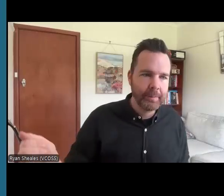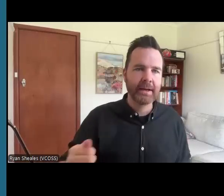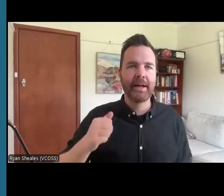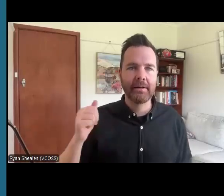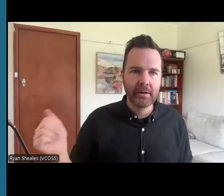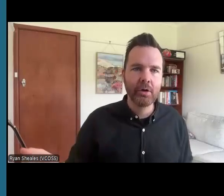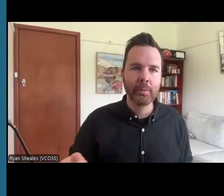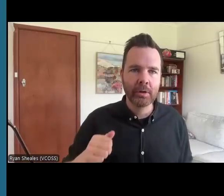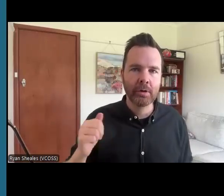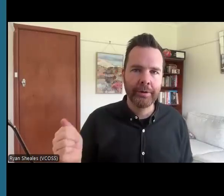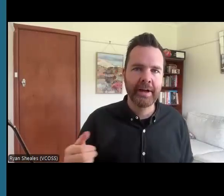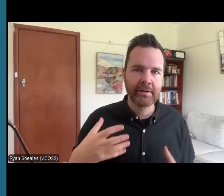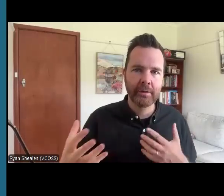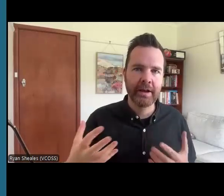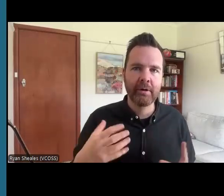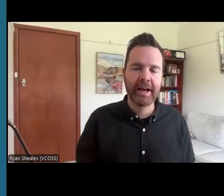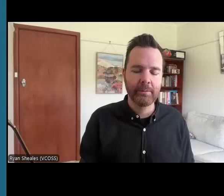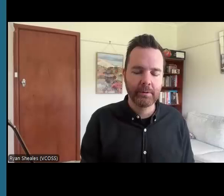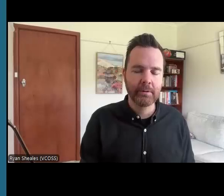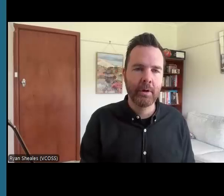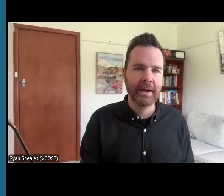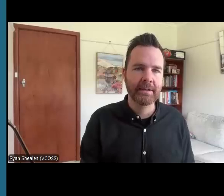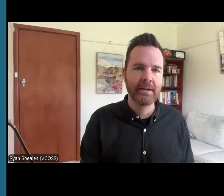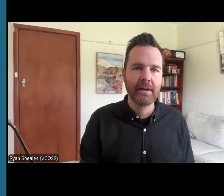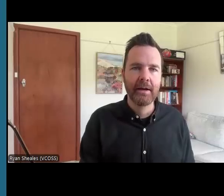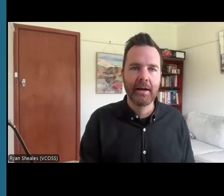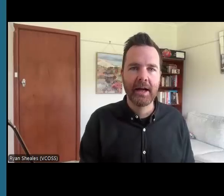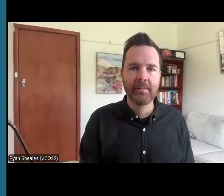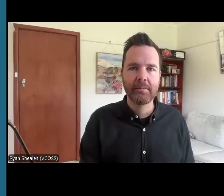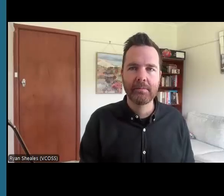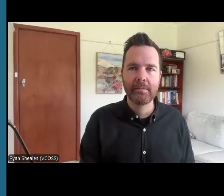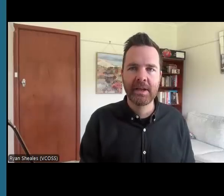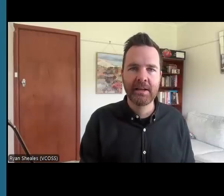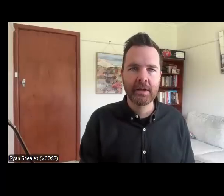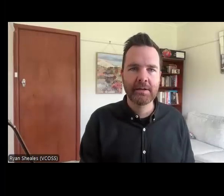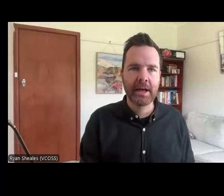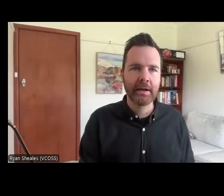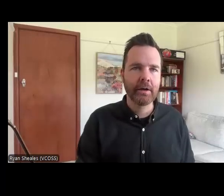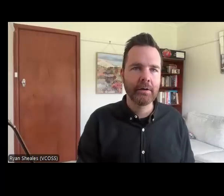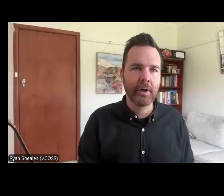it back in that human context, or that relatable context. There's an old saying, don't